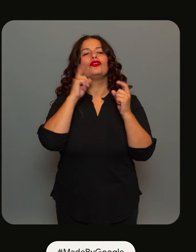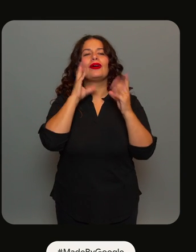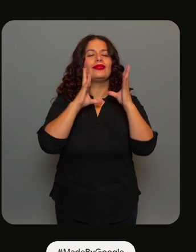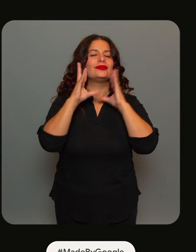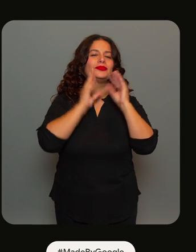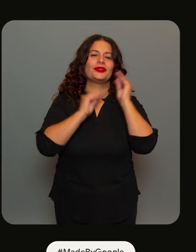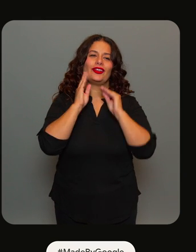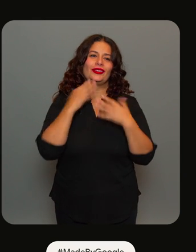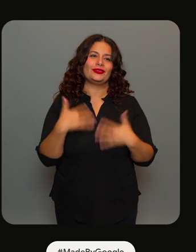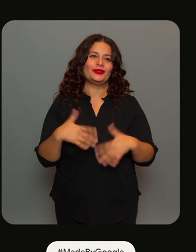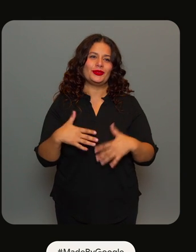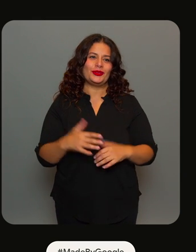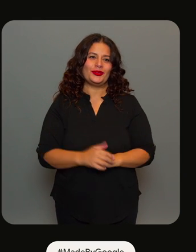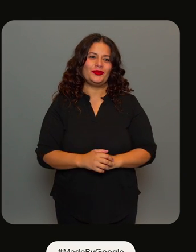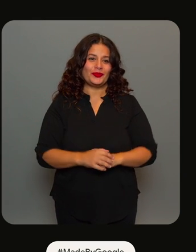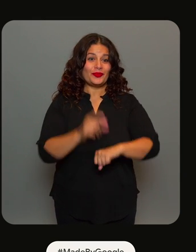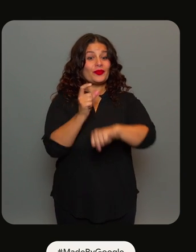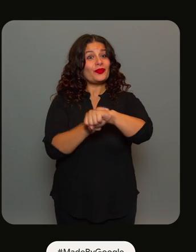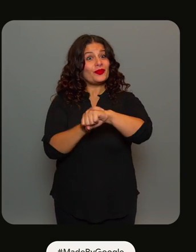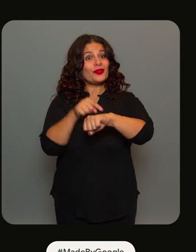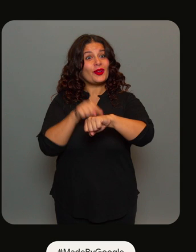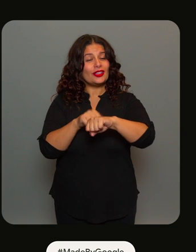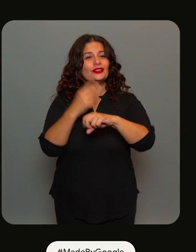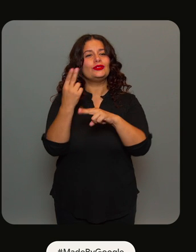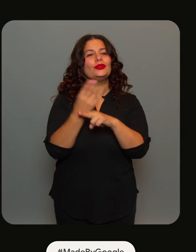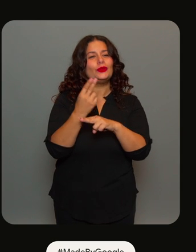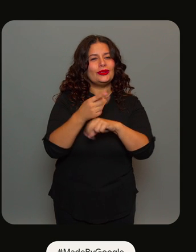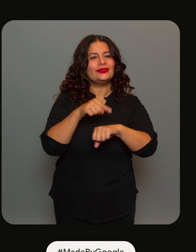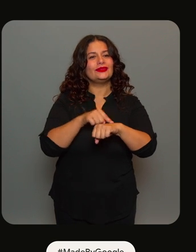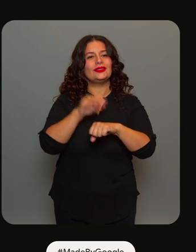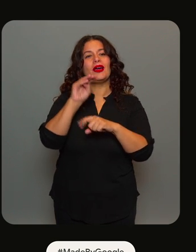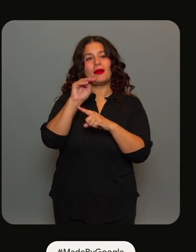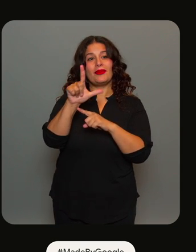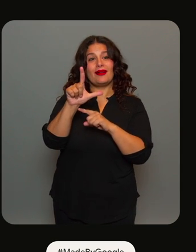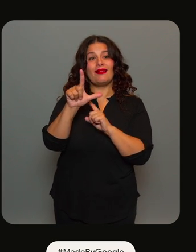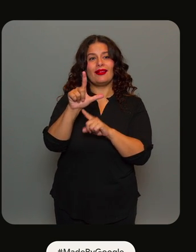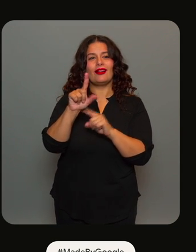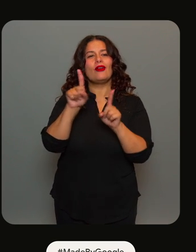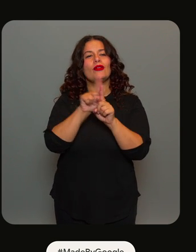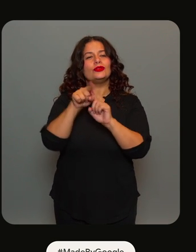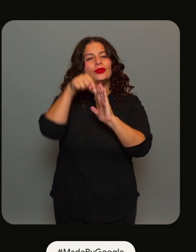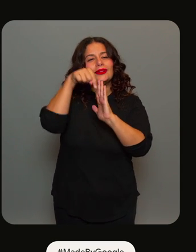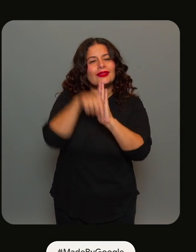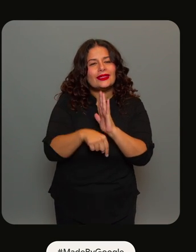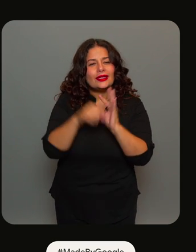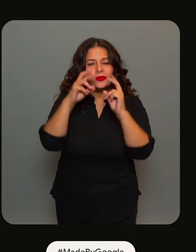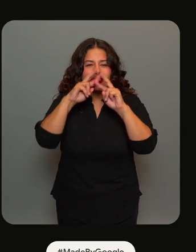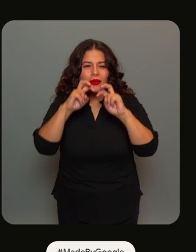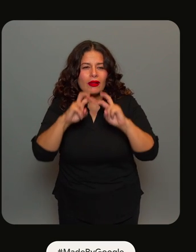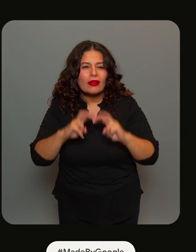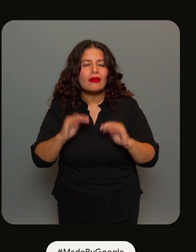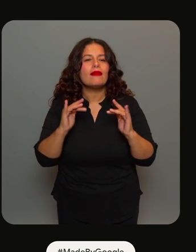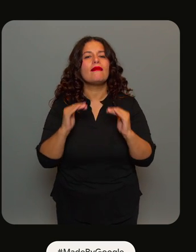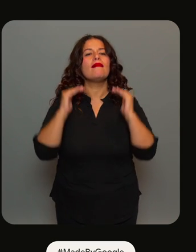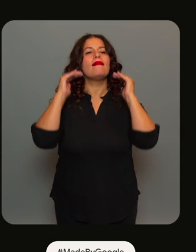Pixel Watch uses a combination of on-device machine learning and deep optimization, down to the processor level, to give you